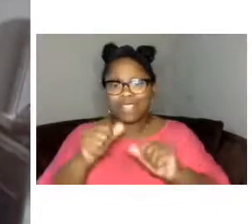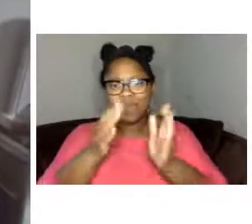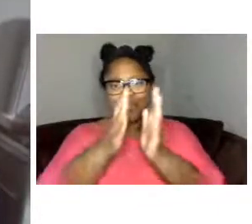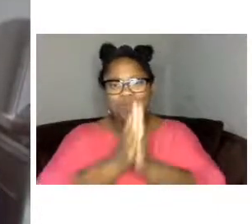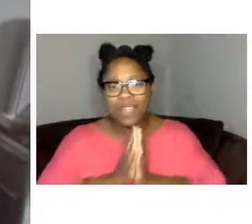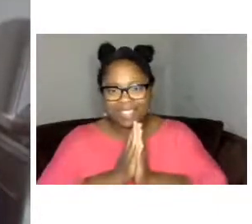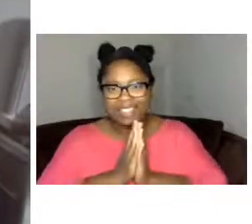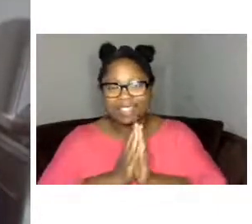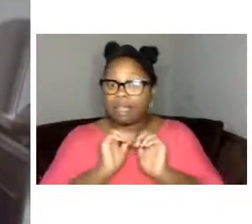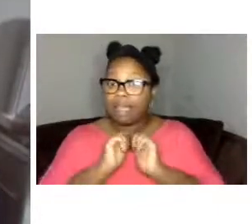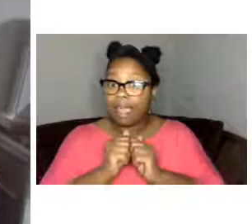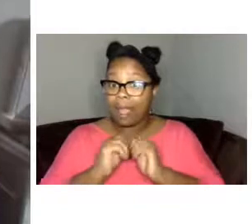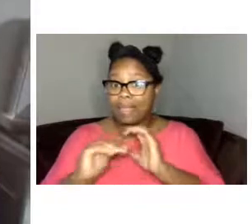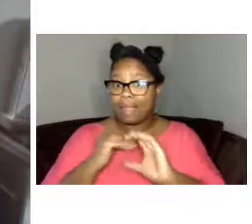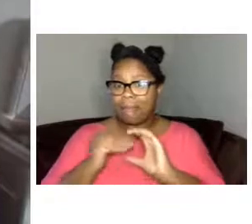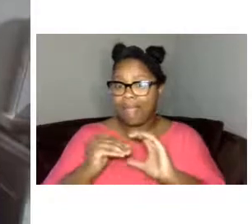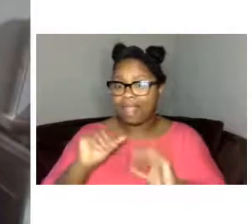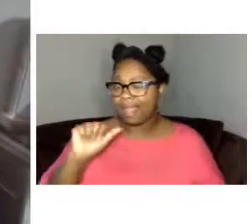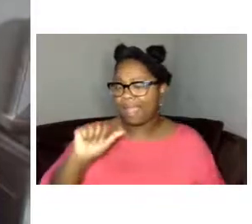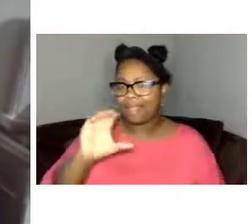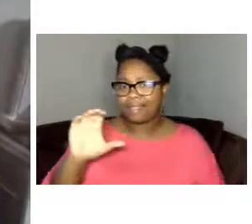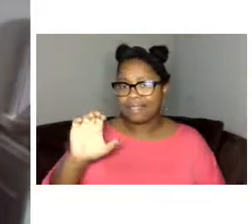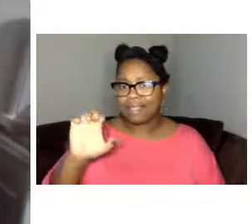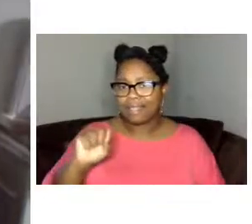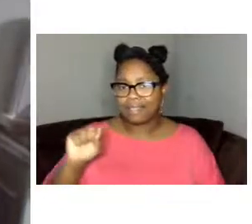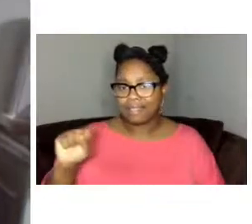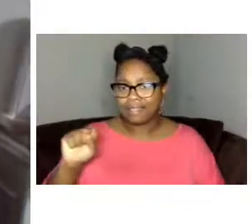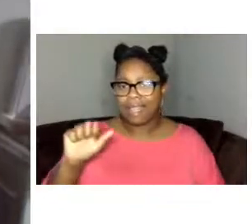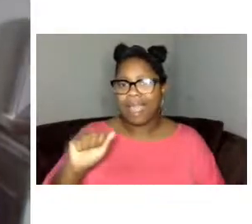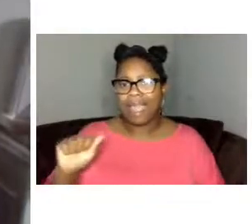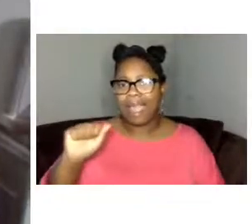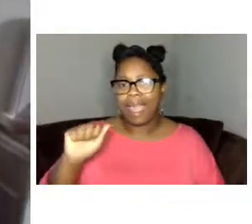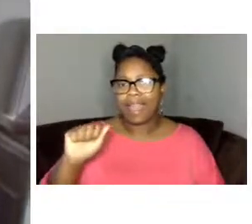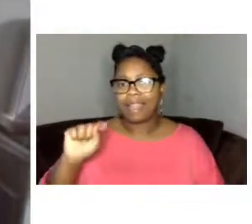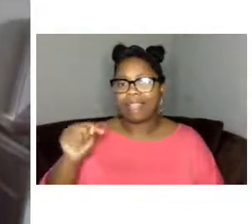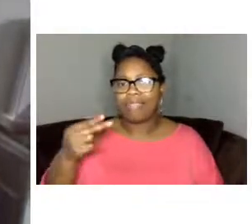by emailing access at thepealecenter.org that is also the